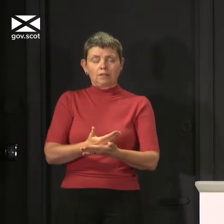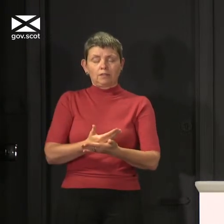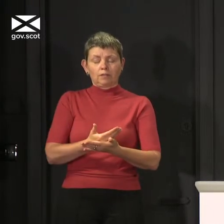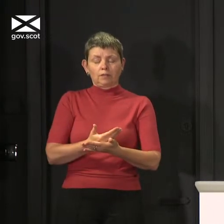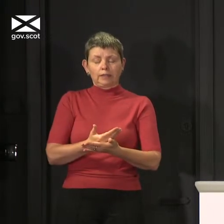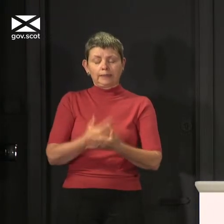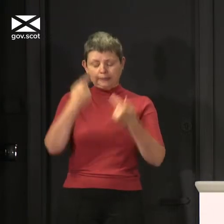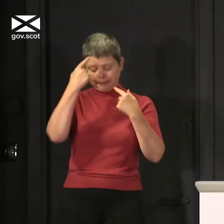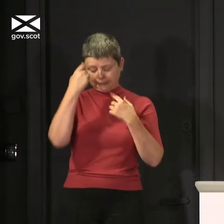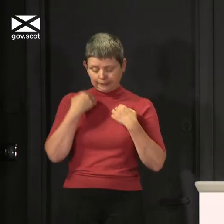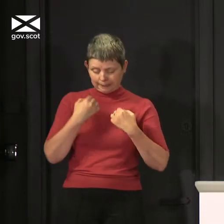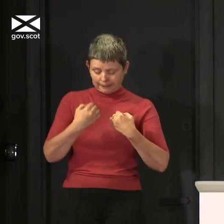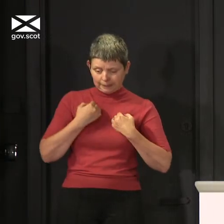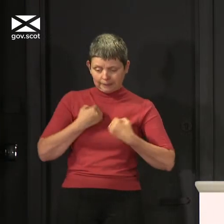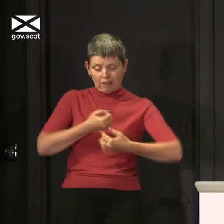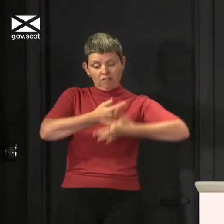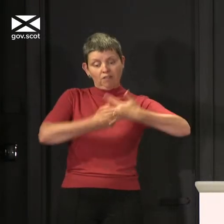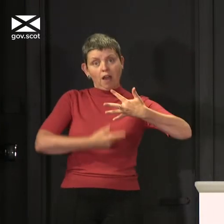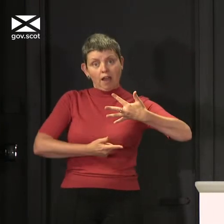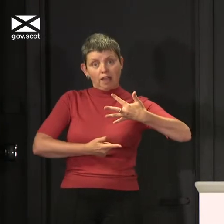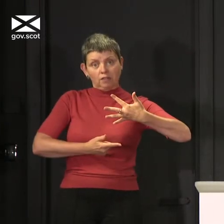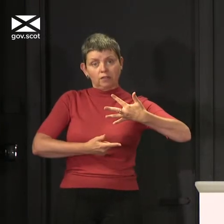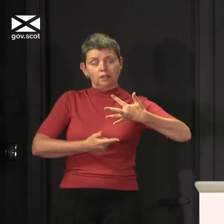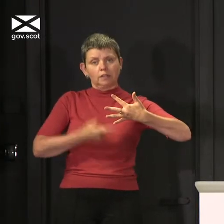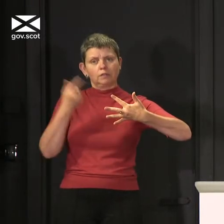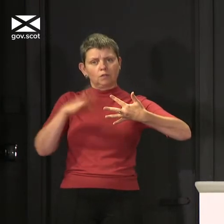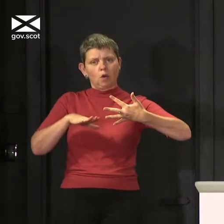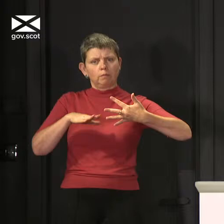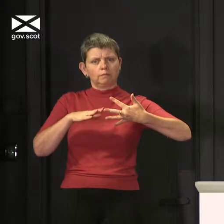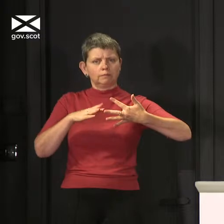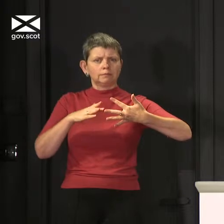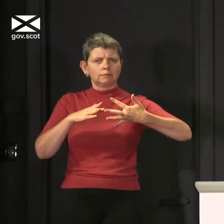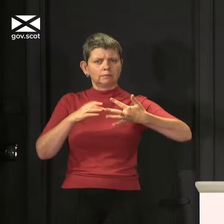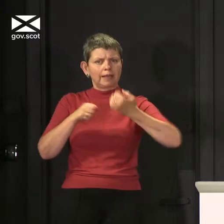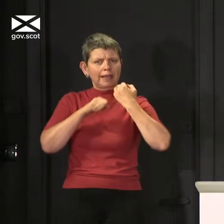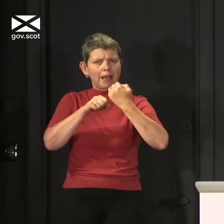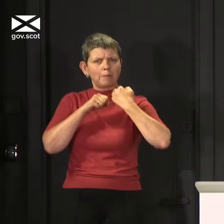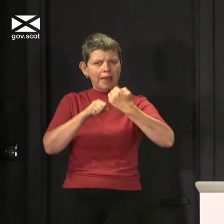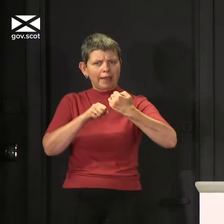that are the five key measures in the facts campaign we are asking you to rigorously abide